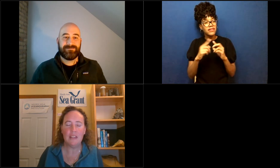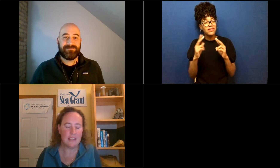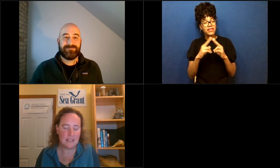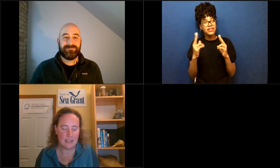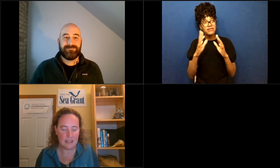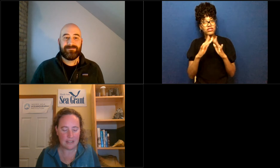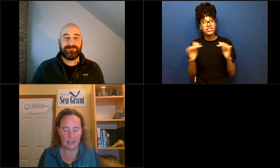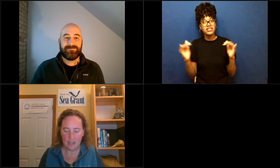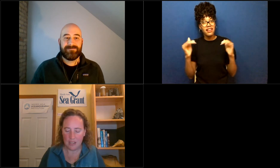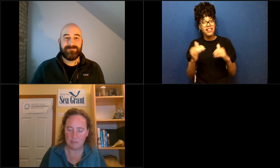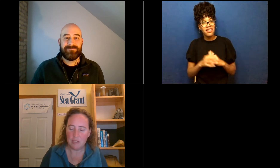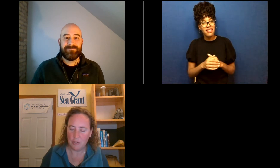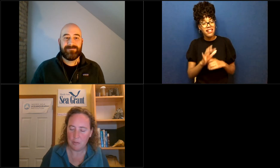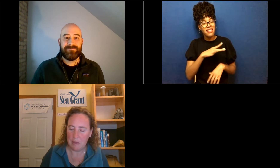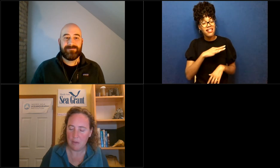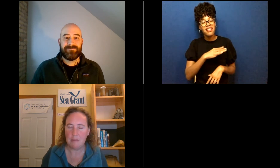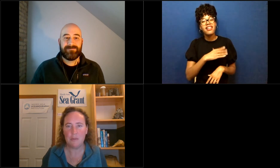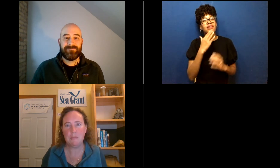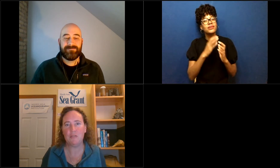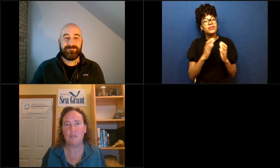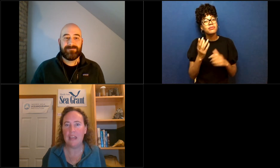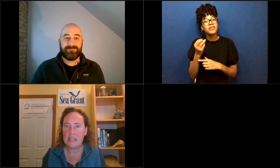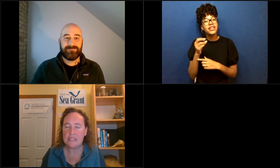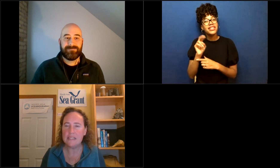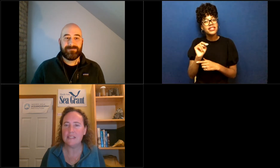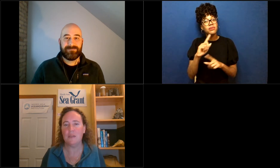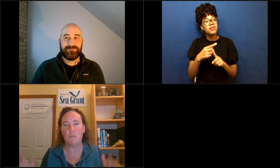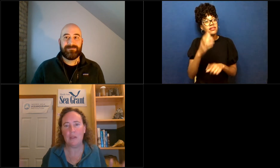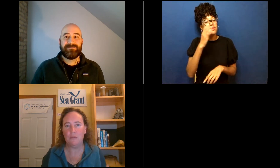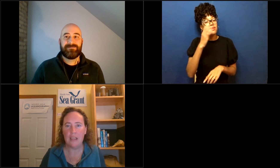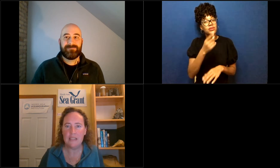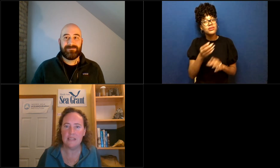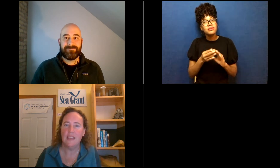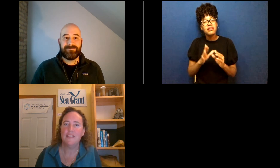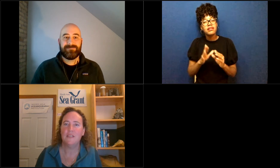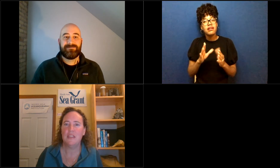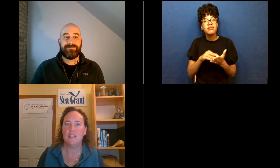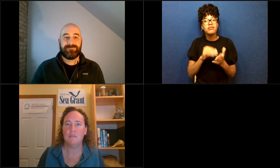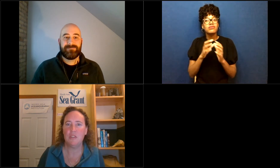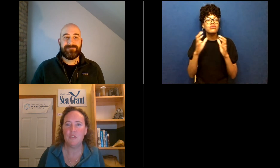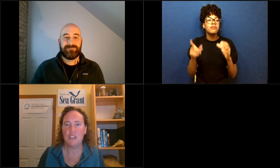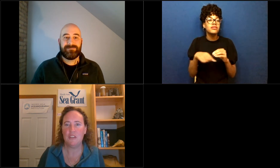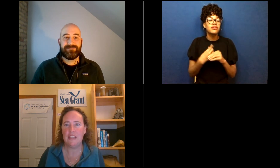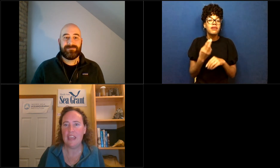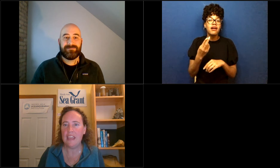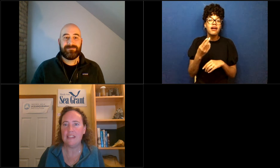Really exciting to learn about hyperspectral analysis and wild rice. So thanks so much for sharing that.